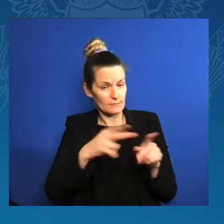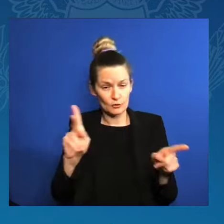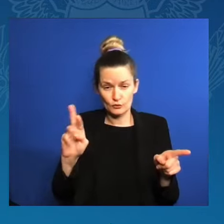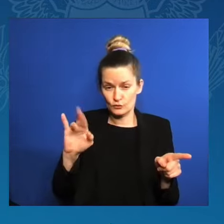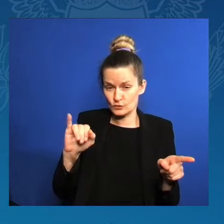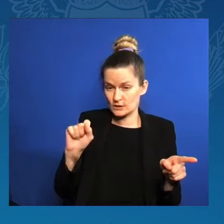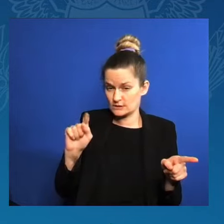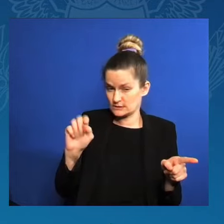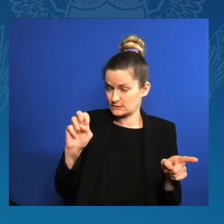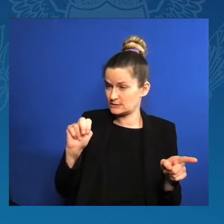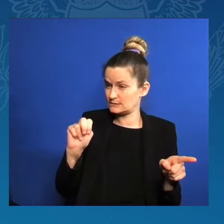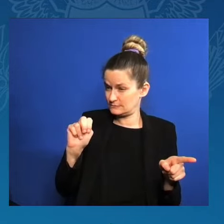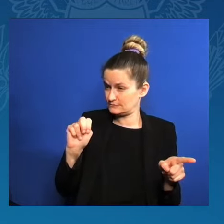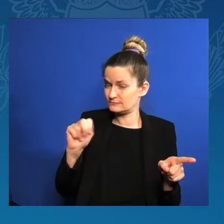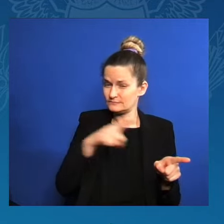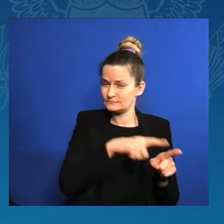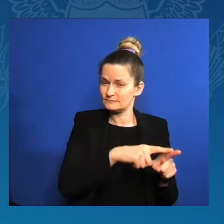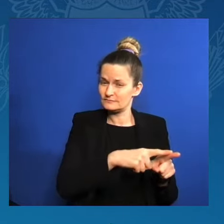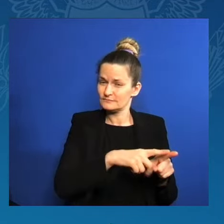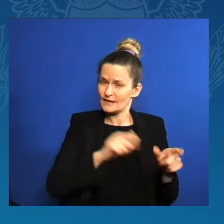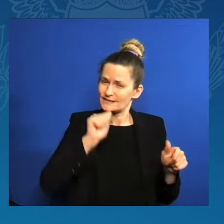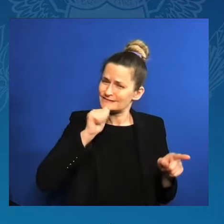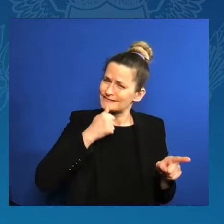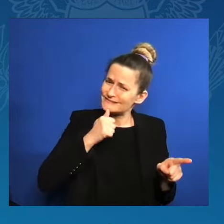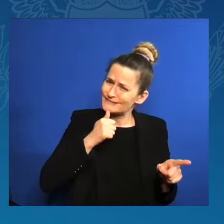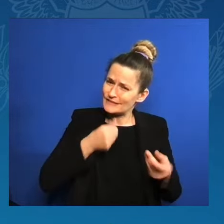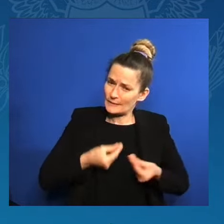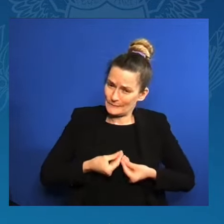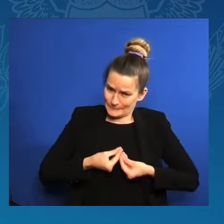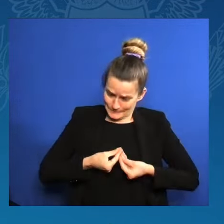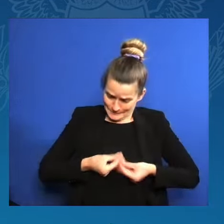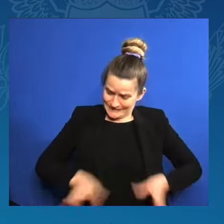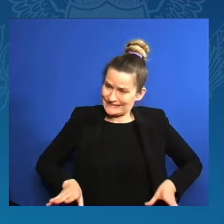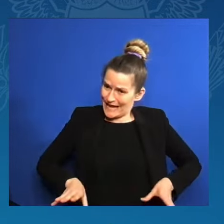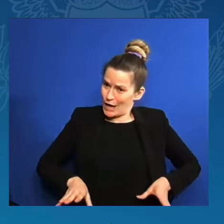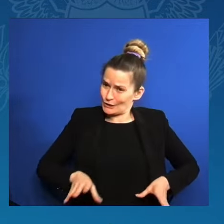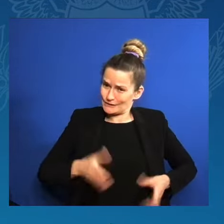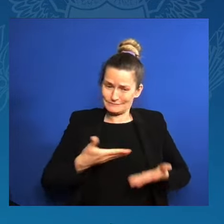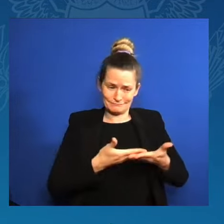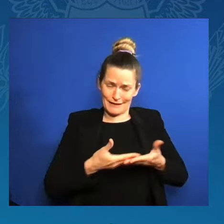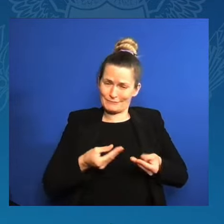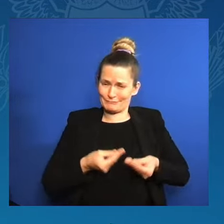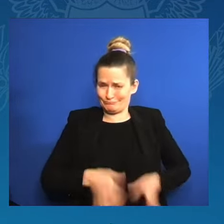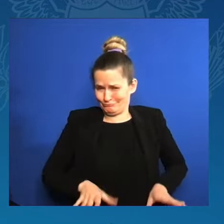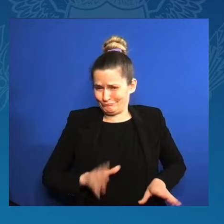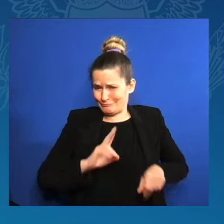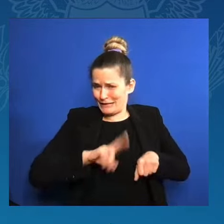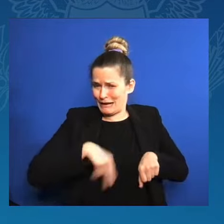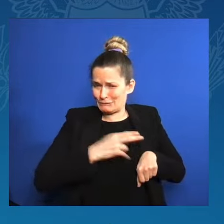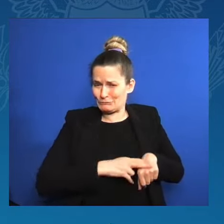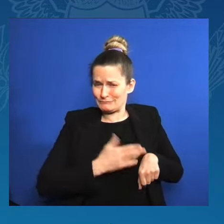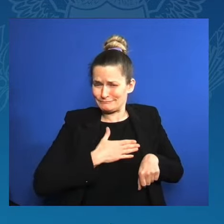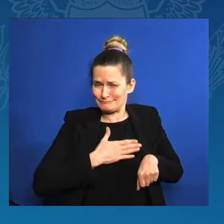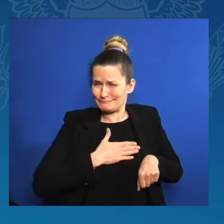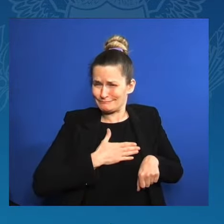was rushed to the emergency room. Who was turned away after the hospital